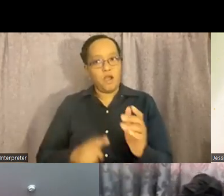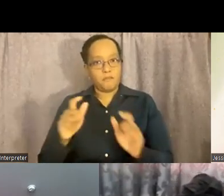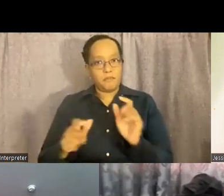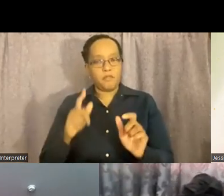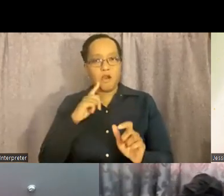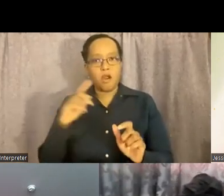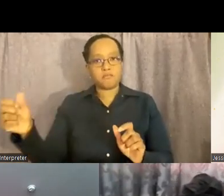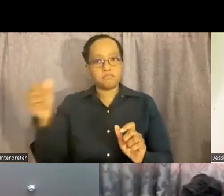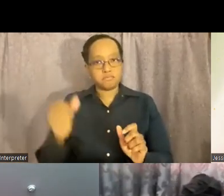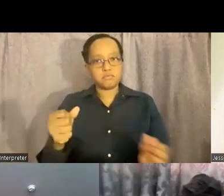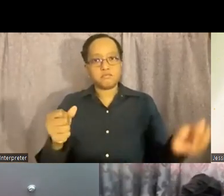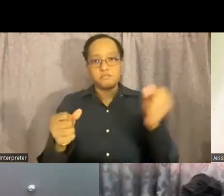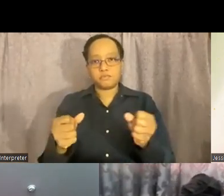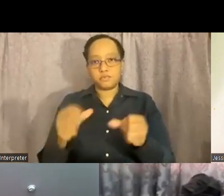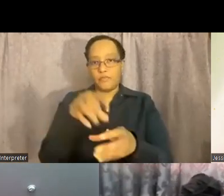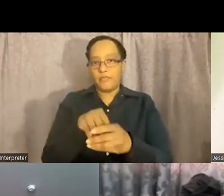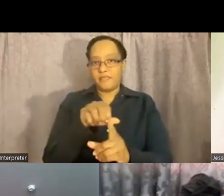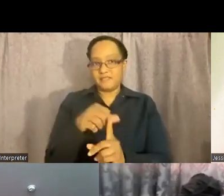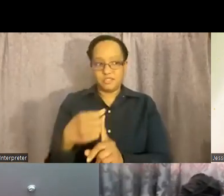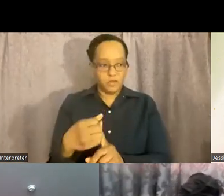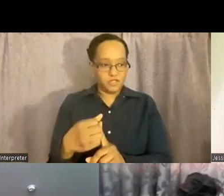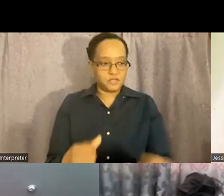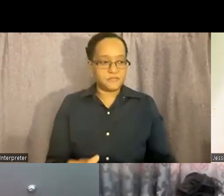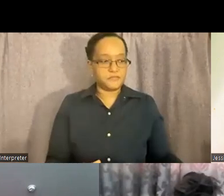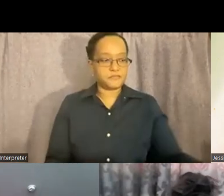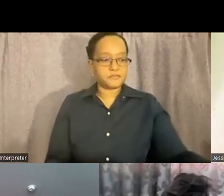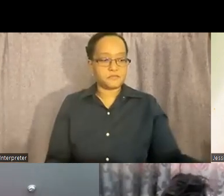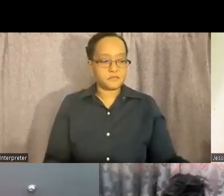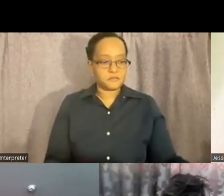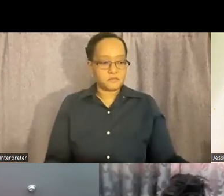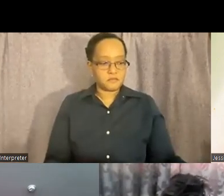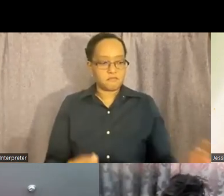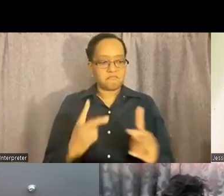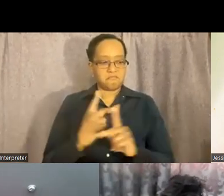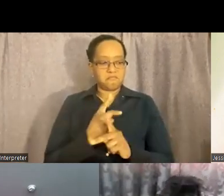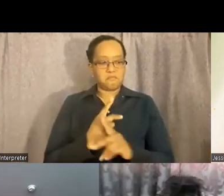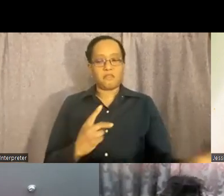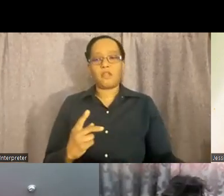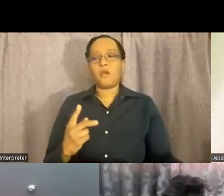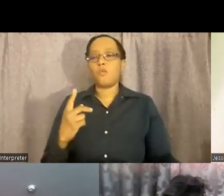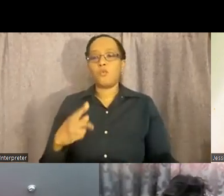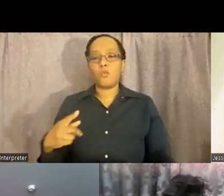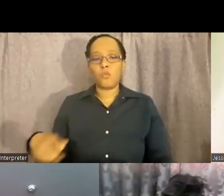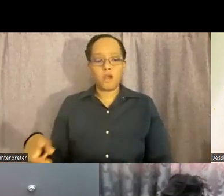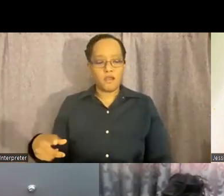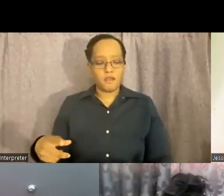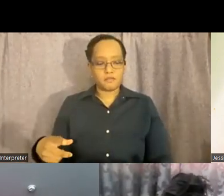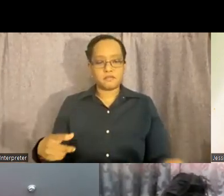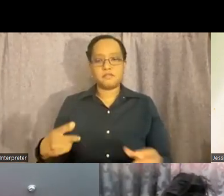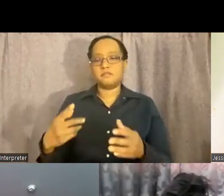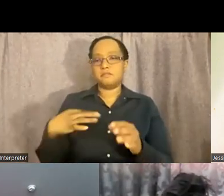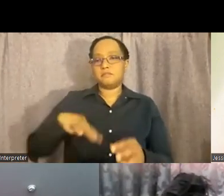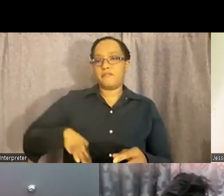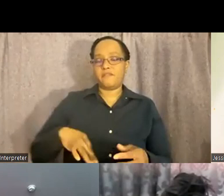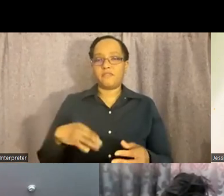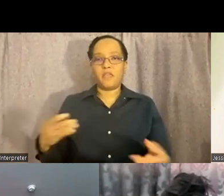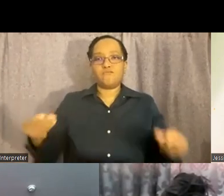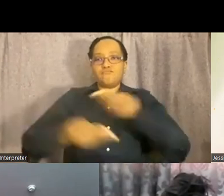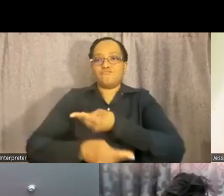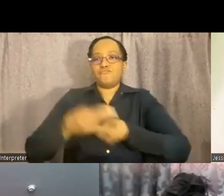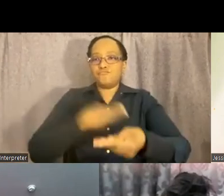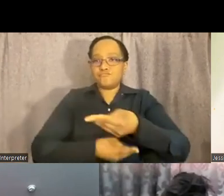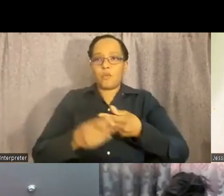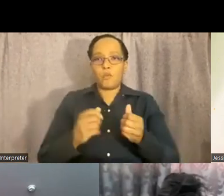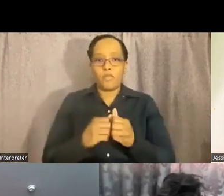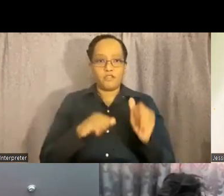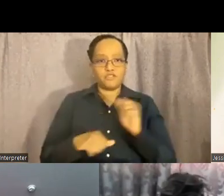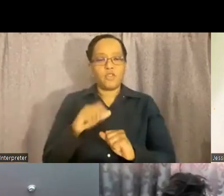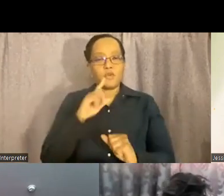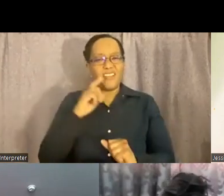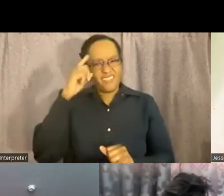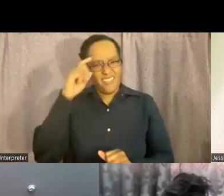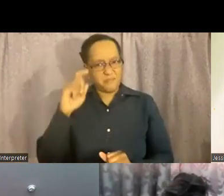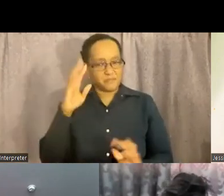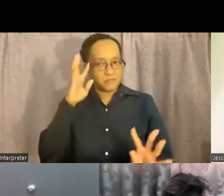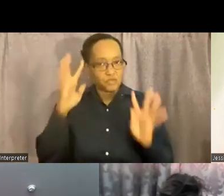situation has to be very creative in a way that is healthy